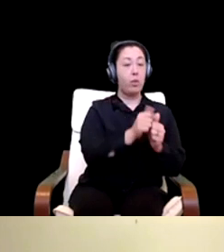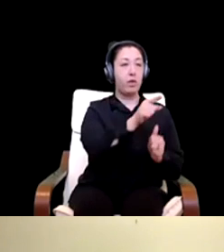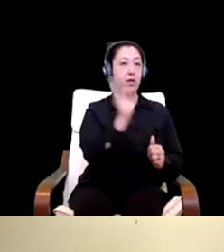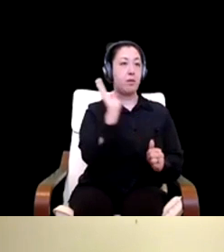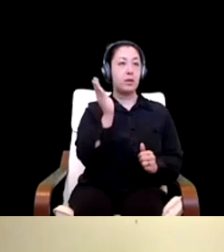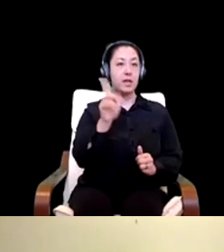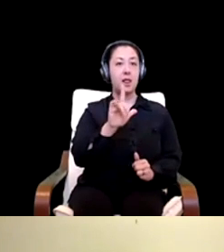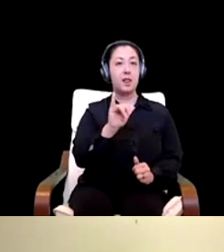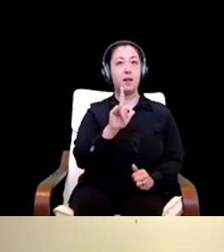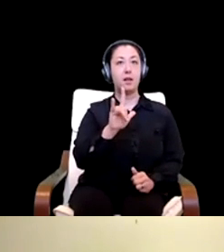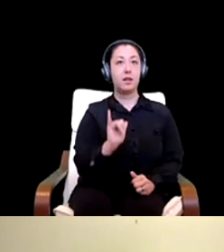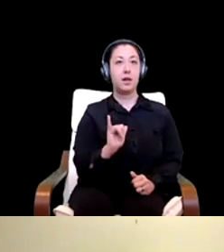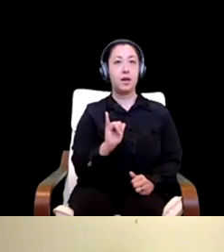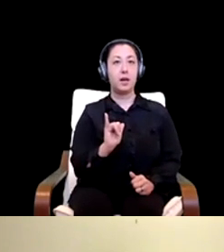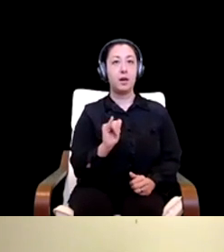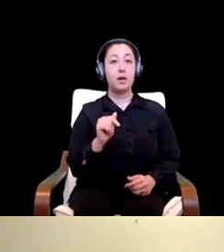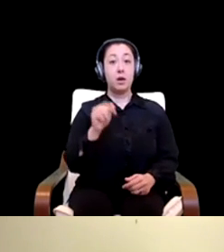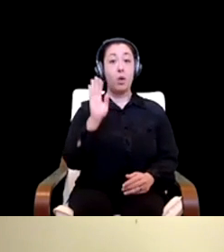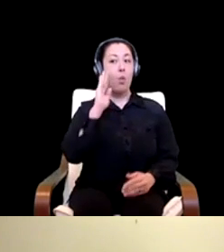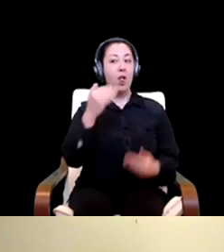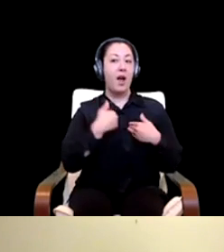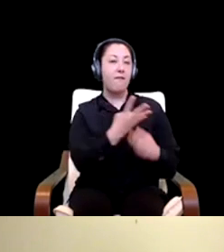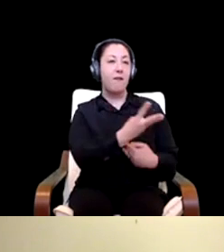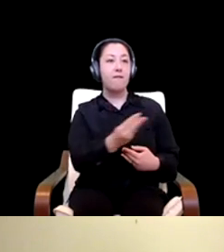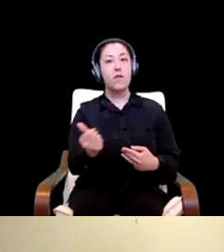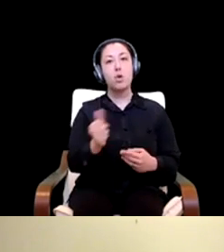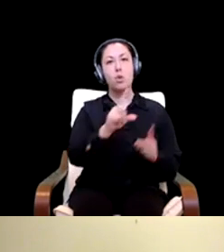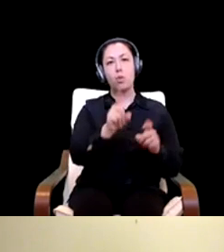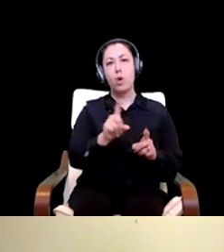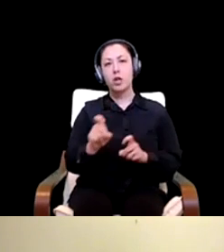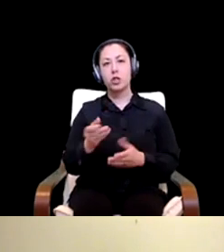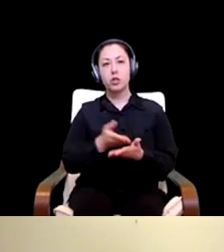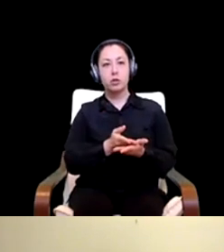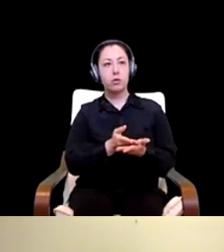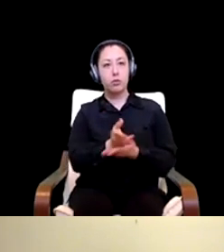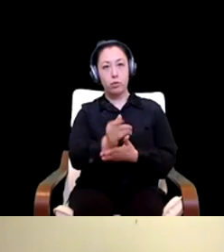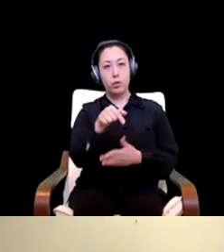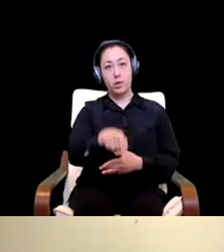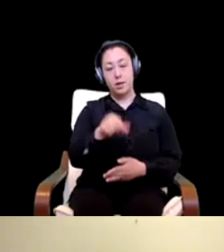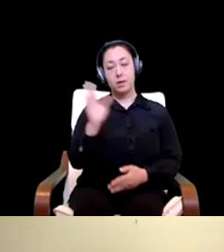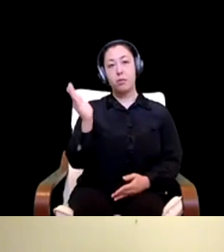We will do a few polls throughout the presentation so if you are on Zoom, the polls should automatically